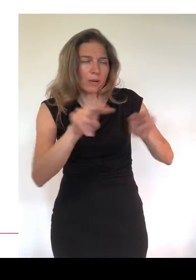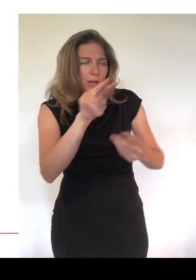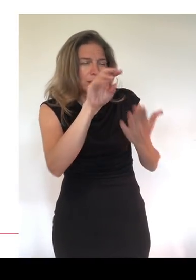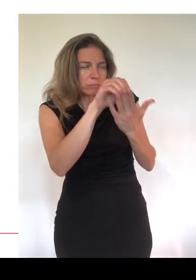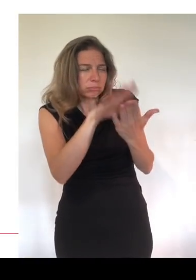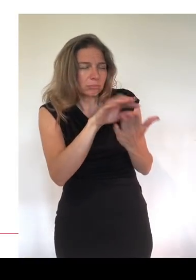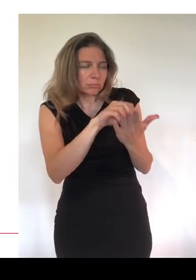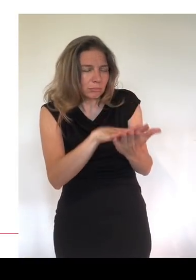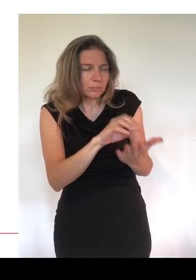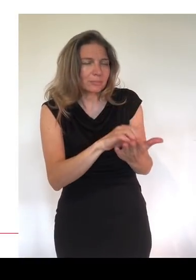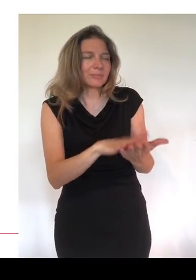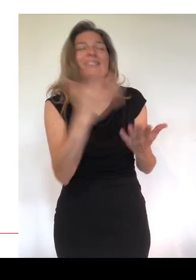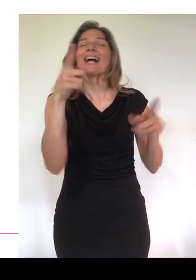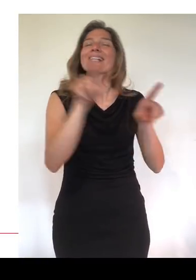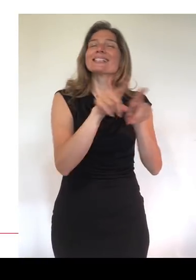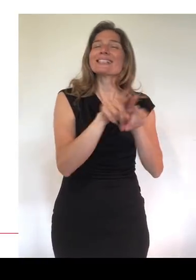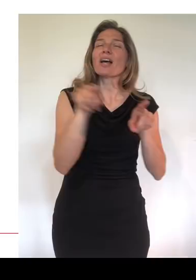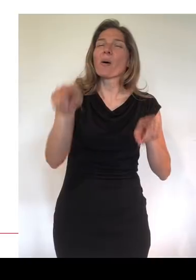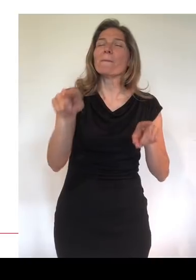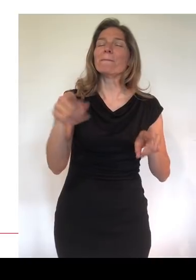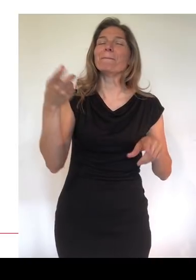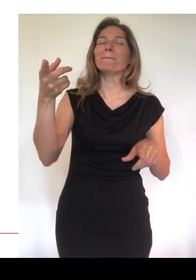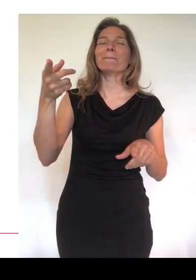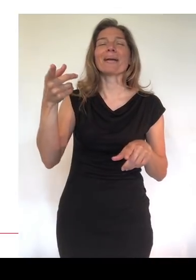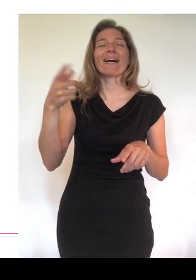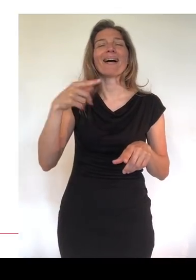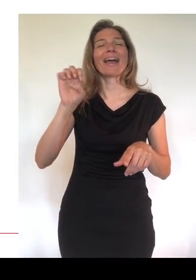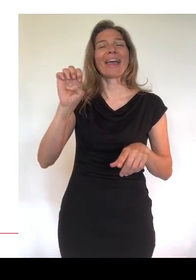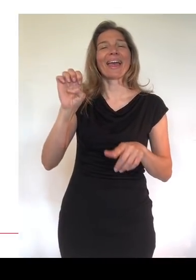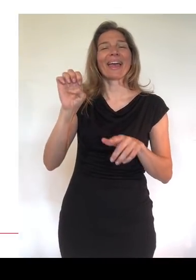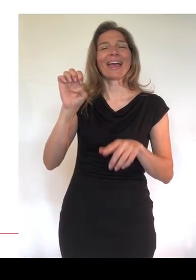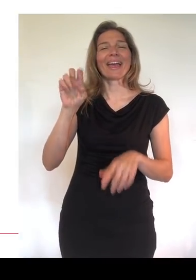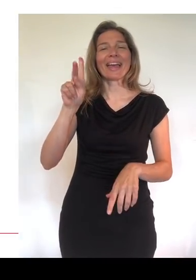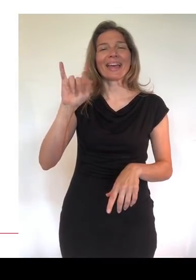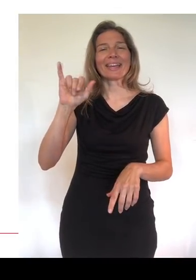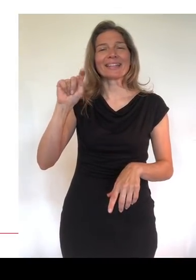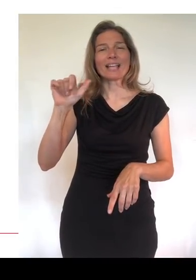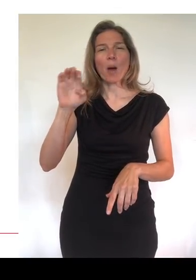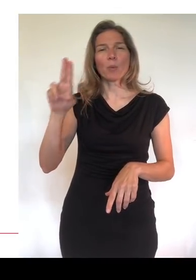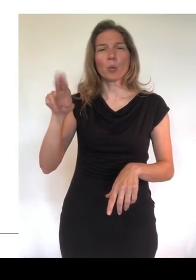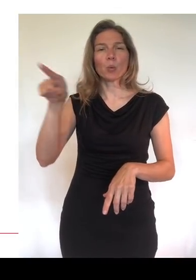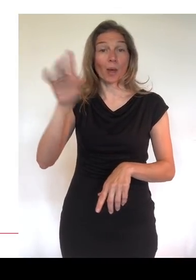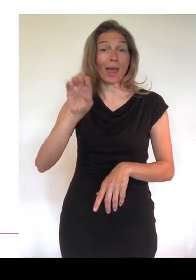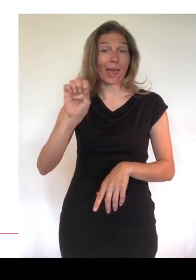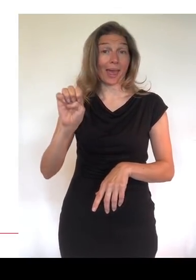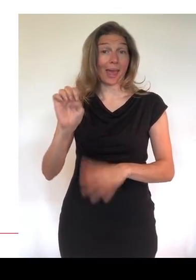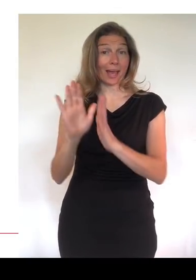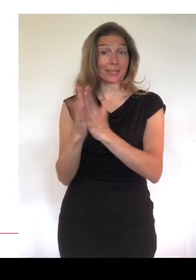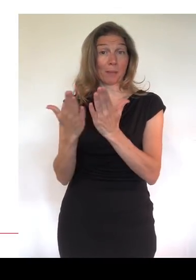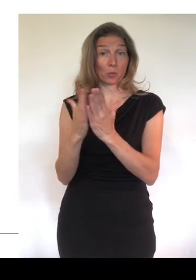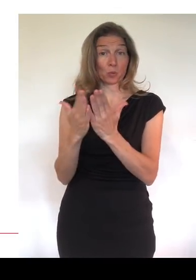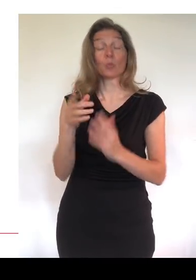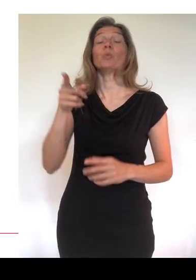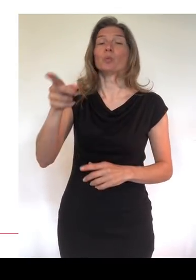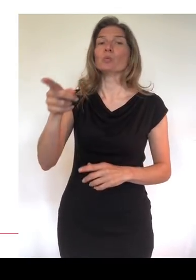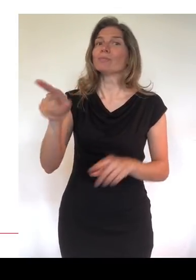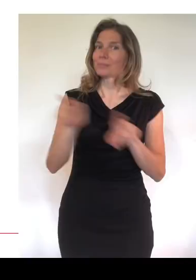and this why we collaborated with eKitabu to do this because they wanted